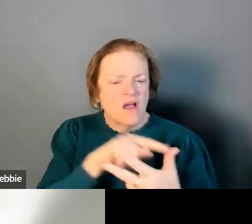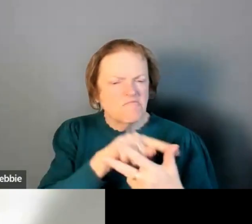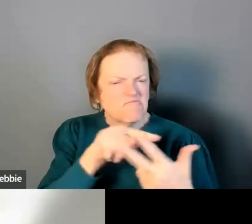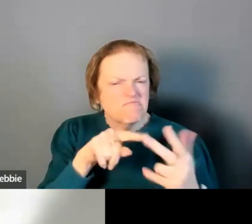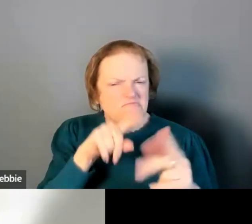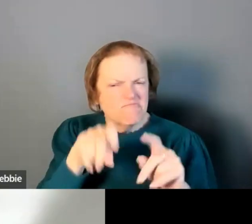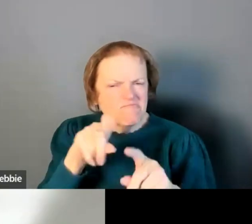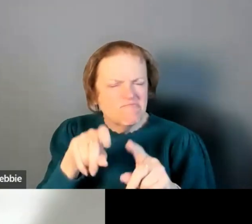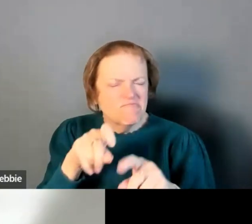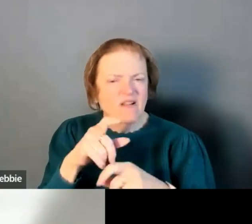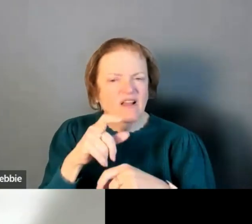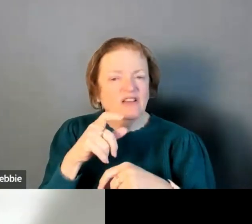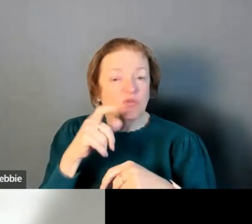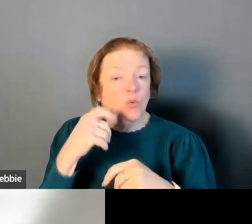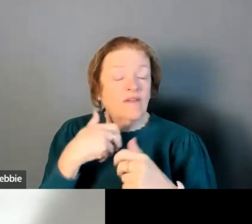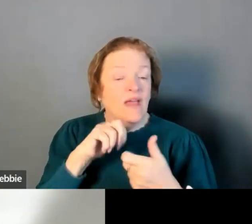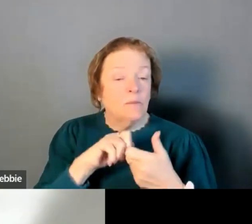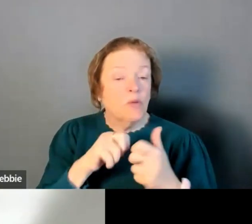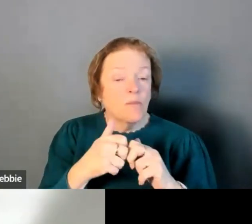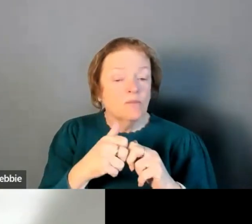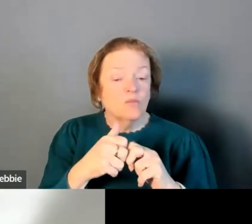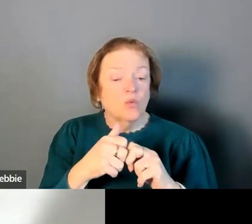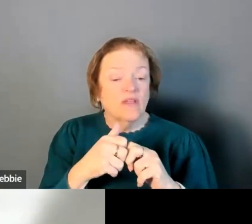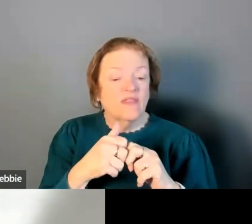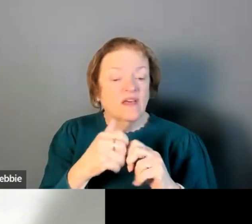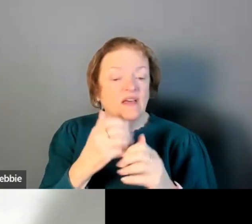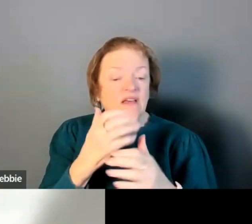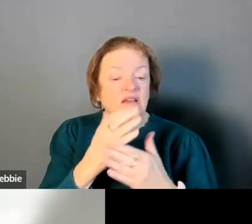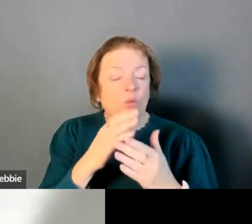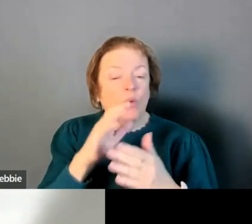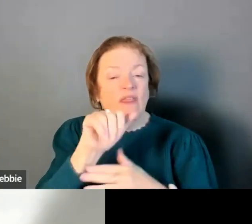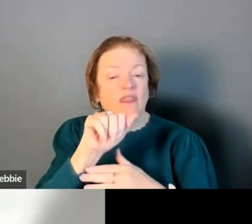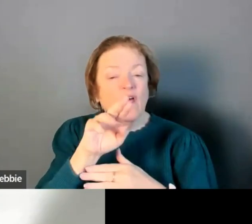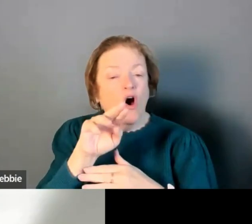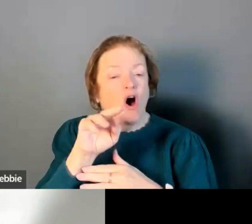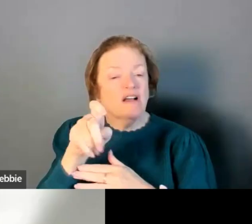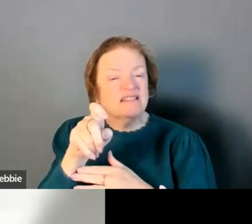with the auxiliary cords. And it is been really challenging trying to figure it out,